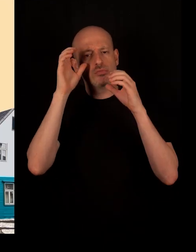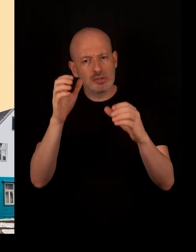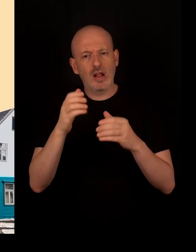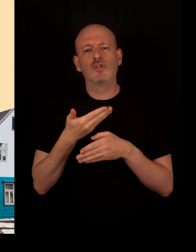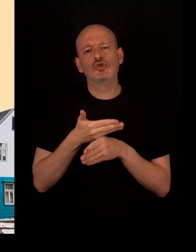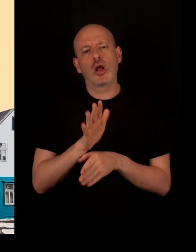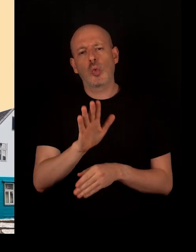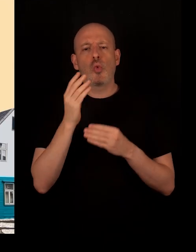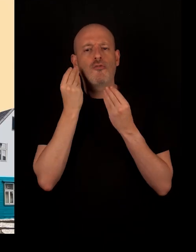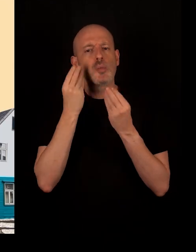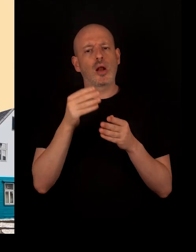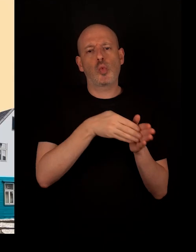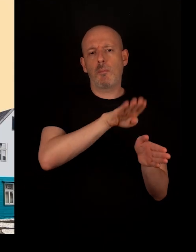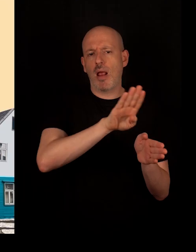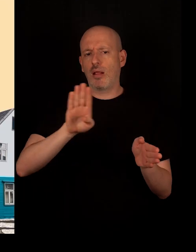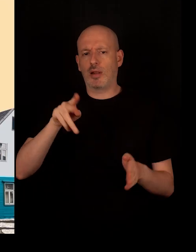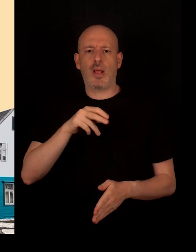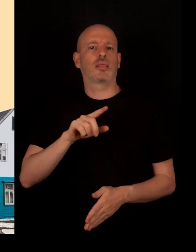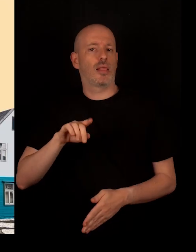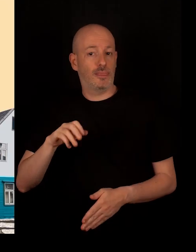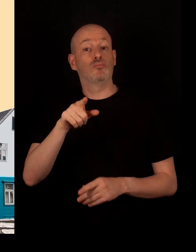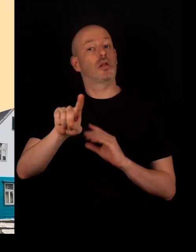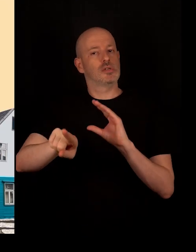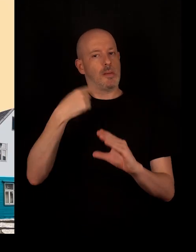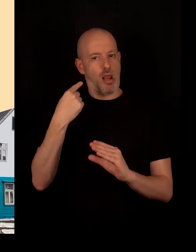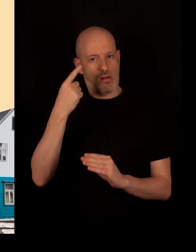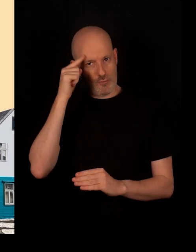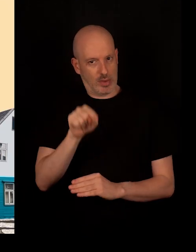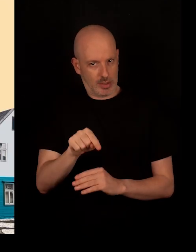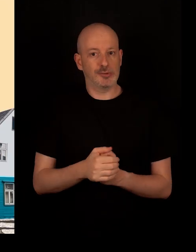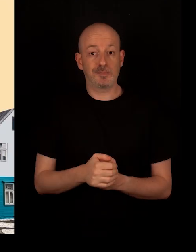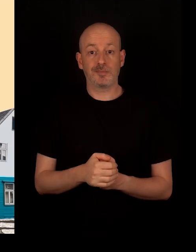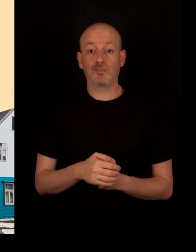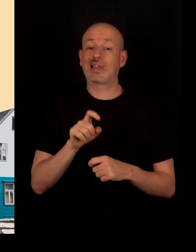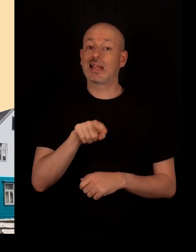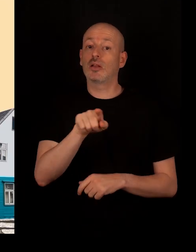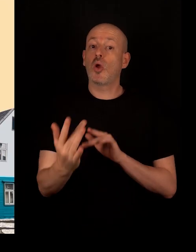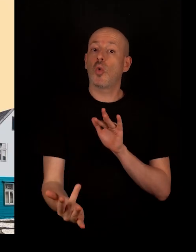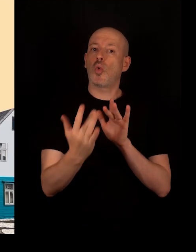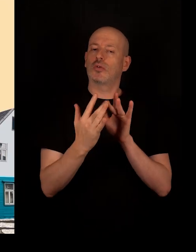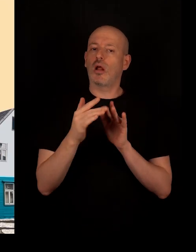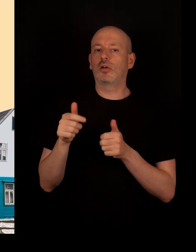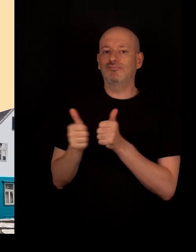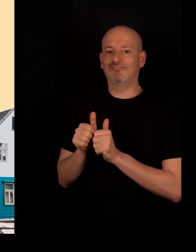and share your information in the Padlet. So for these, send us an email. We will get you in contact with my colleague